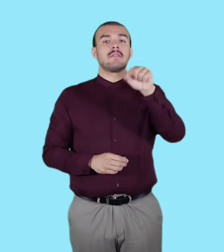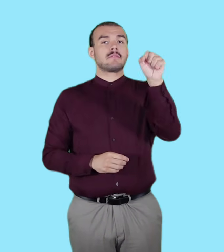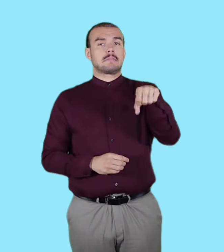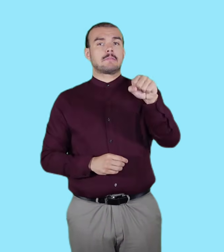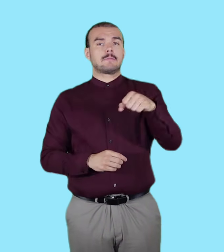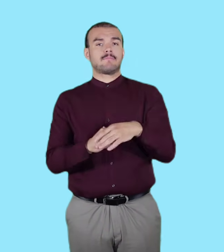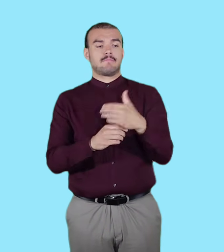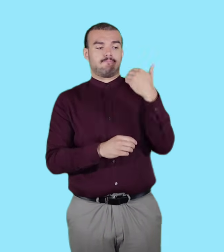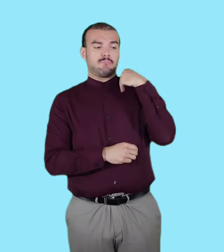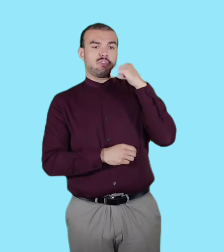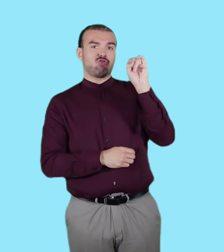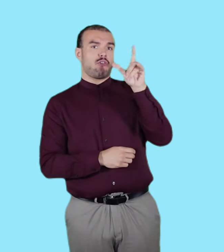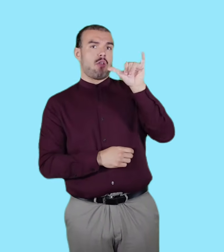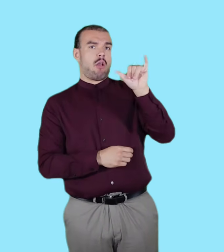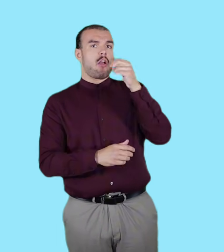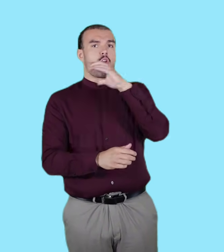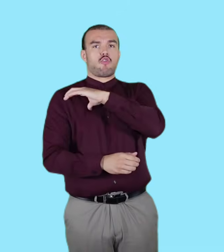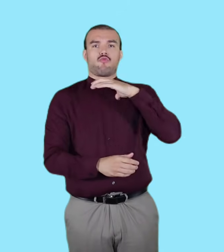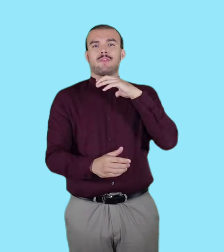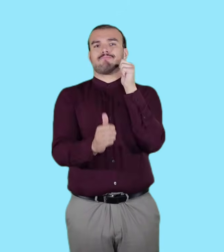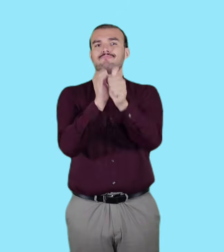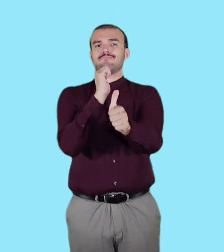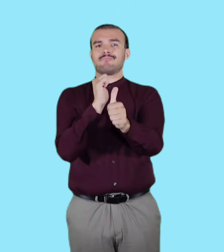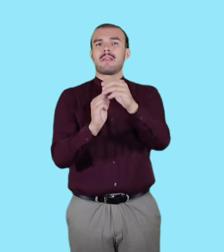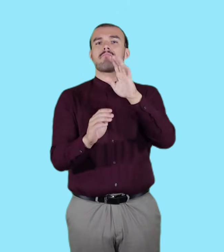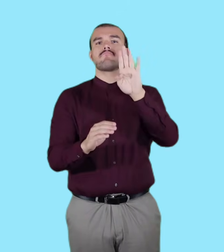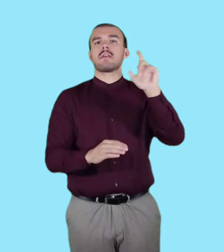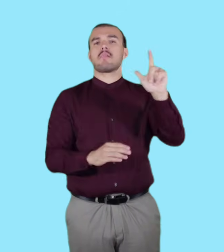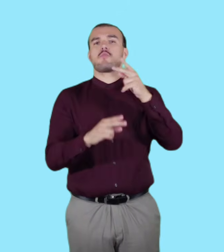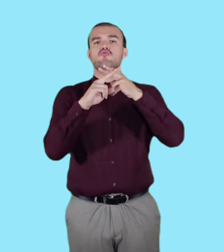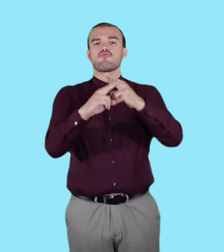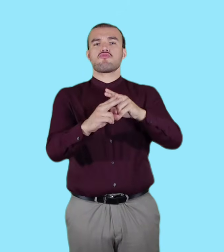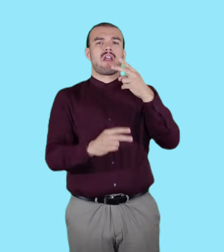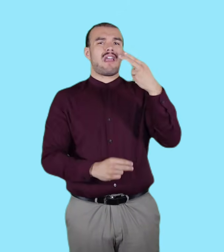Last July, Congress passed a bill called H.R. 1,